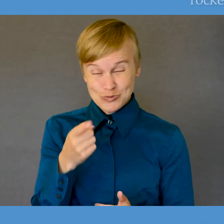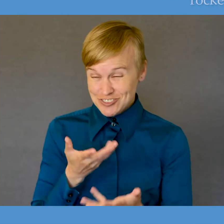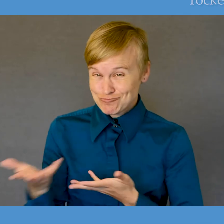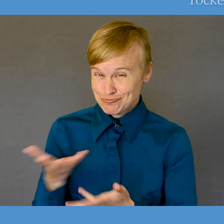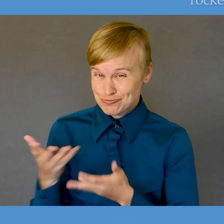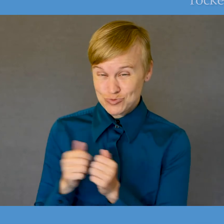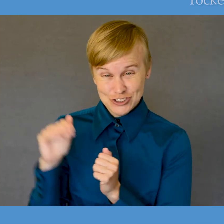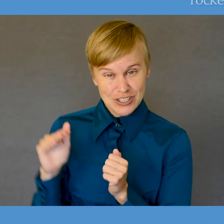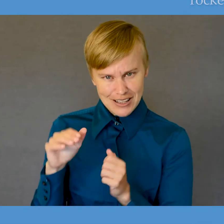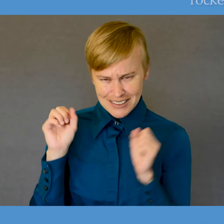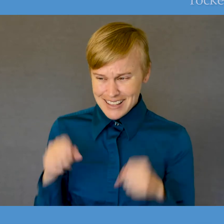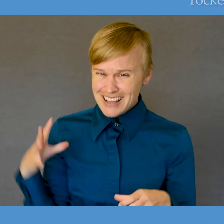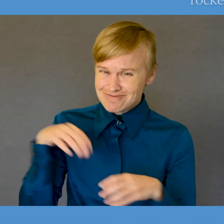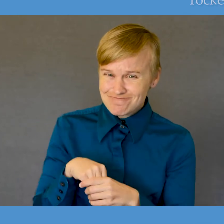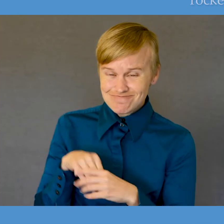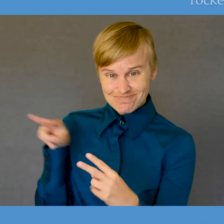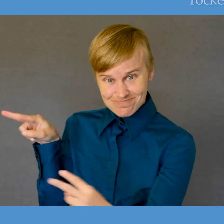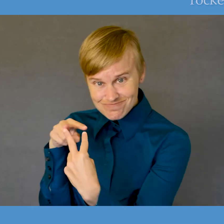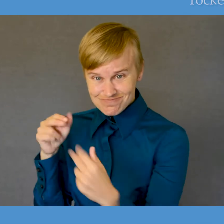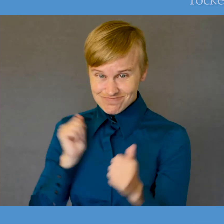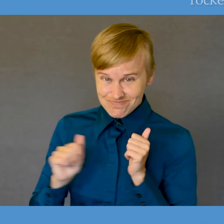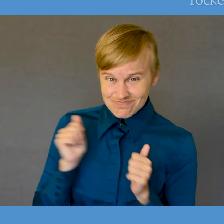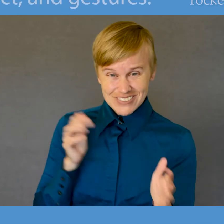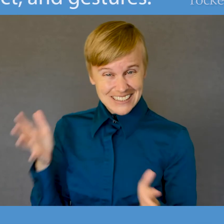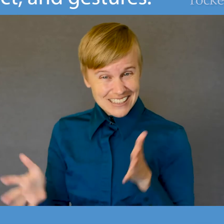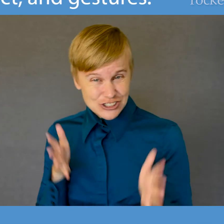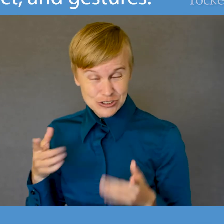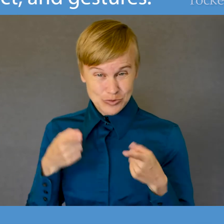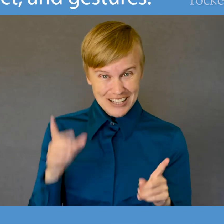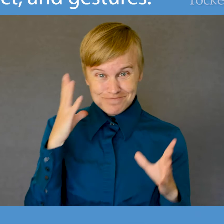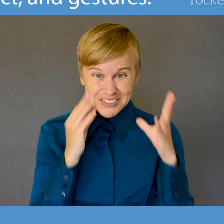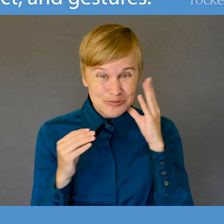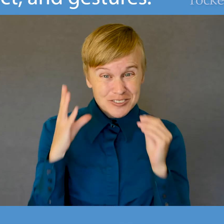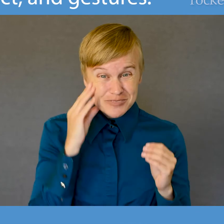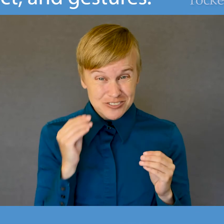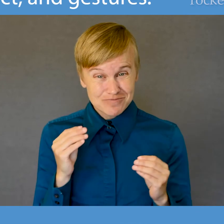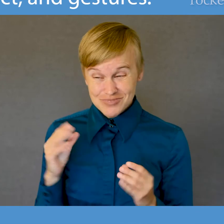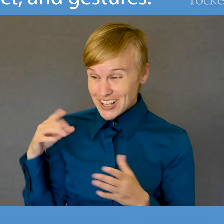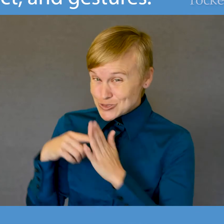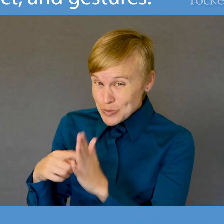So pair your shared experiences with your child with role playing, and with purposeful eye contact,